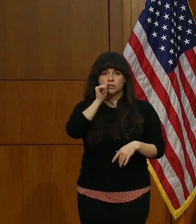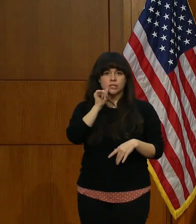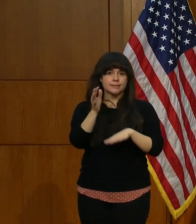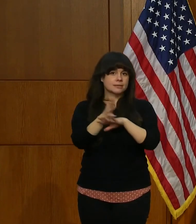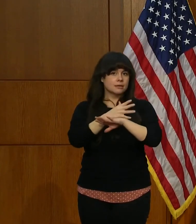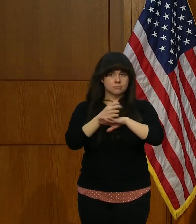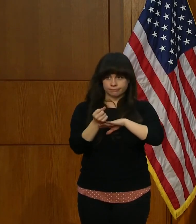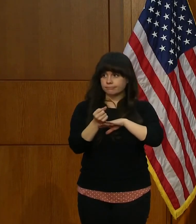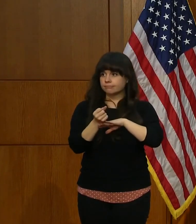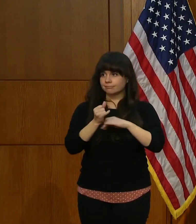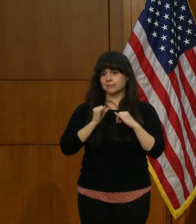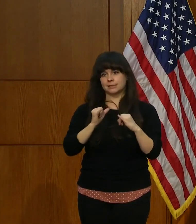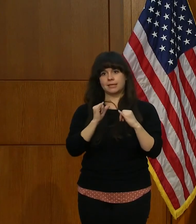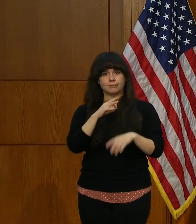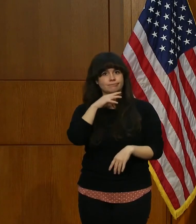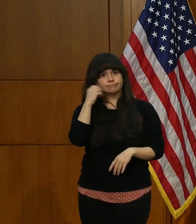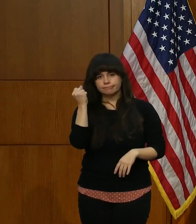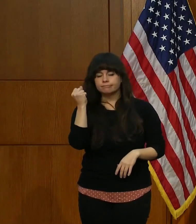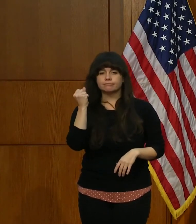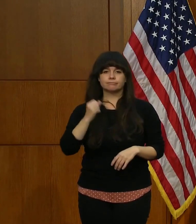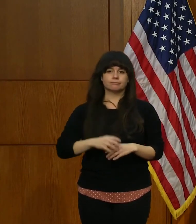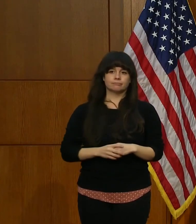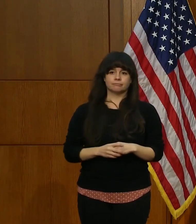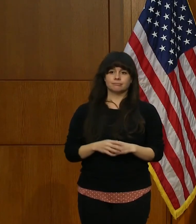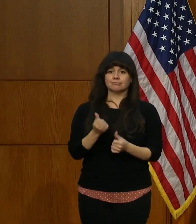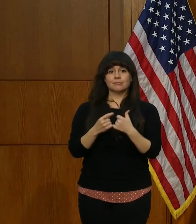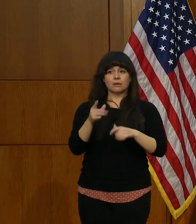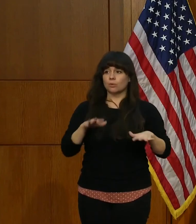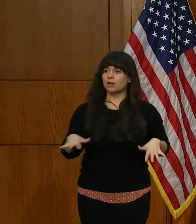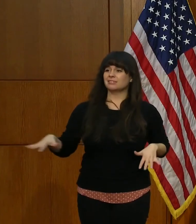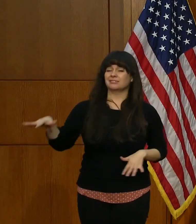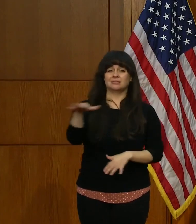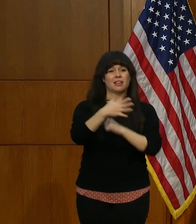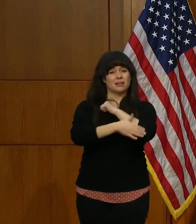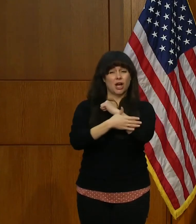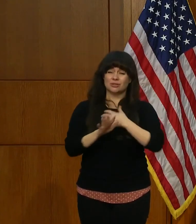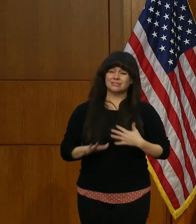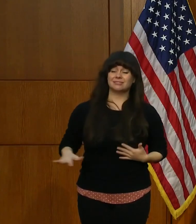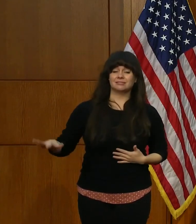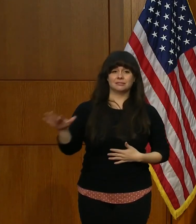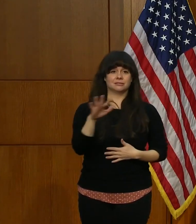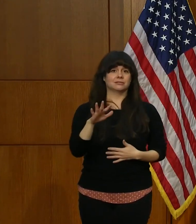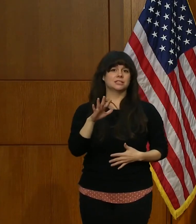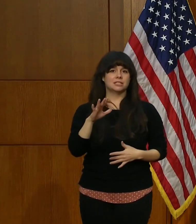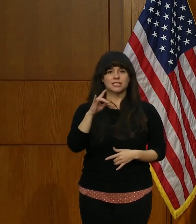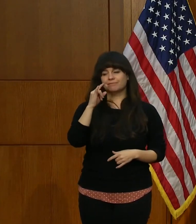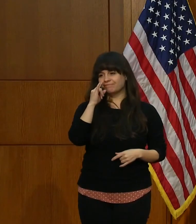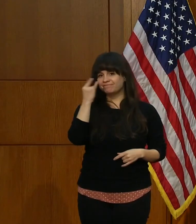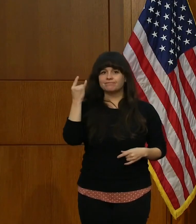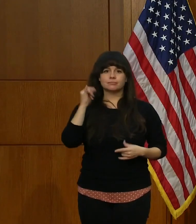NO, YOU'RE OUT OF PATIENCE. AND I AM AS WELL. EVERYONE ACROSS